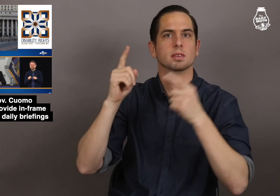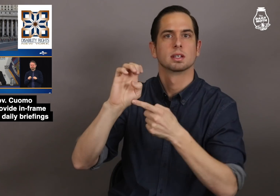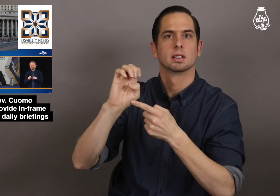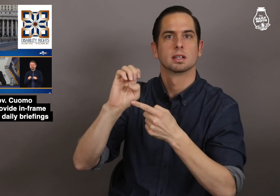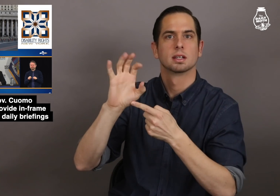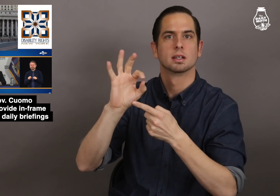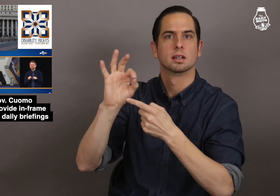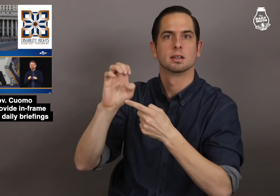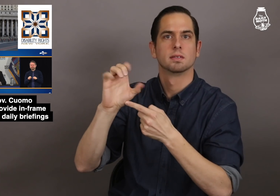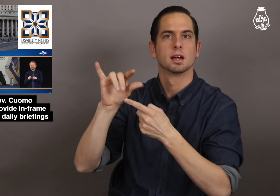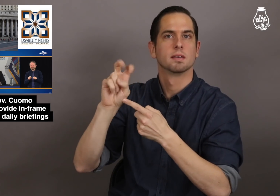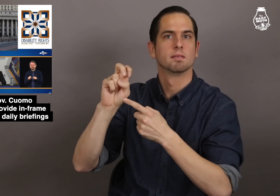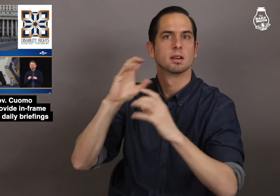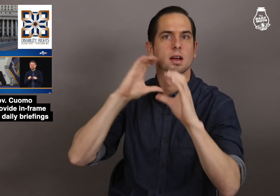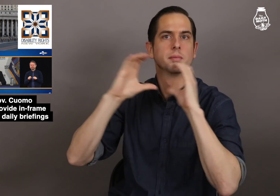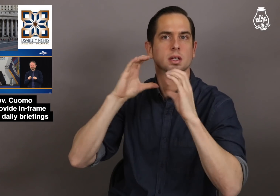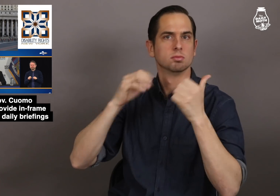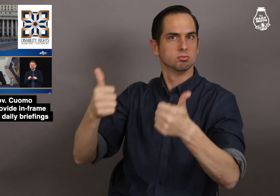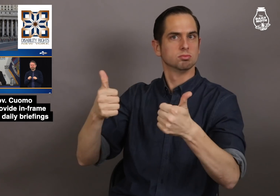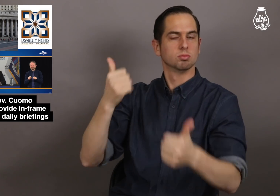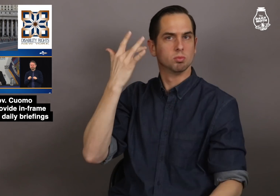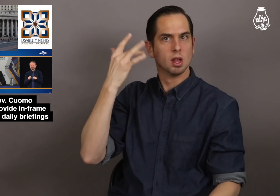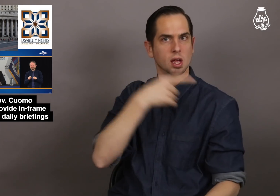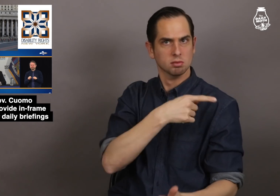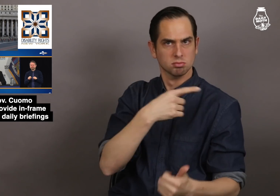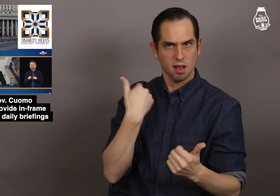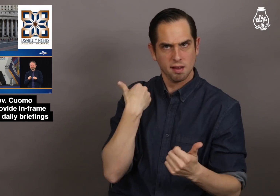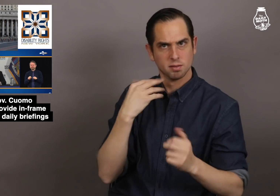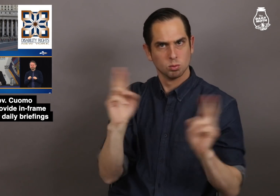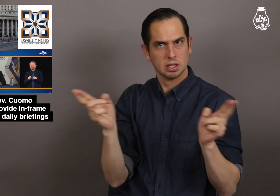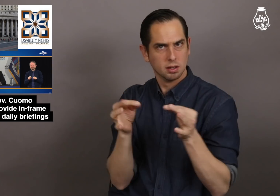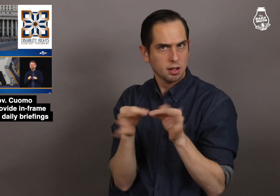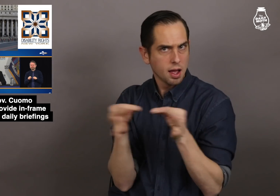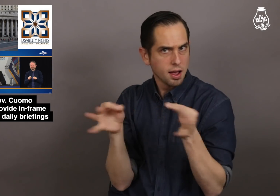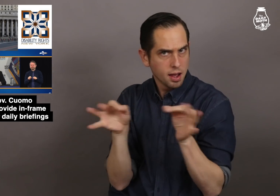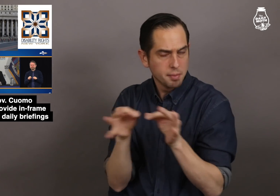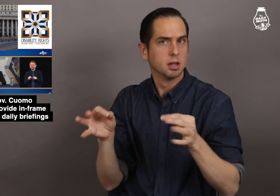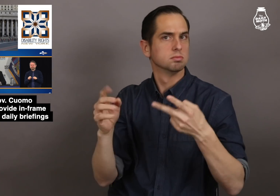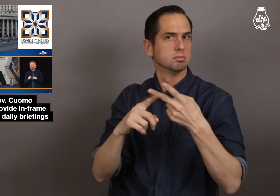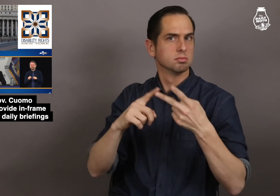effective communication because they have closed captioning